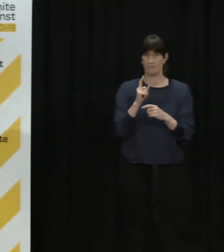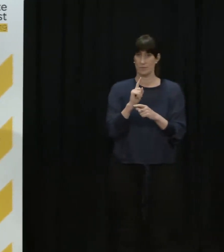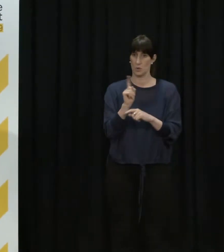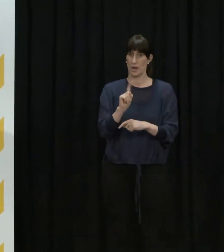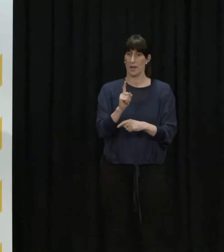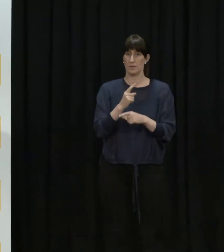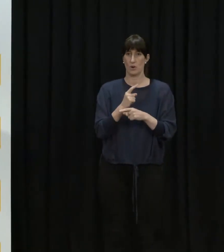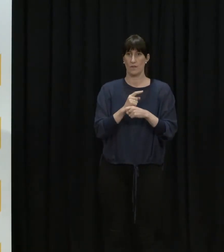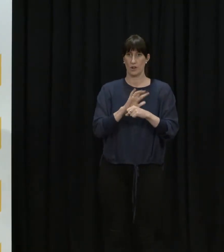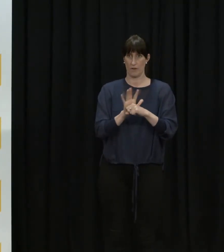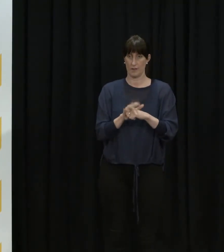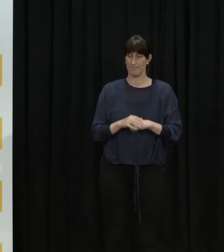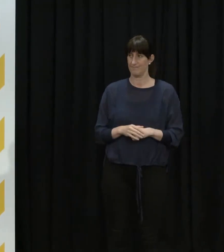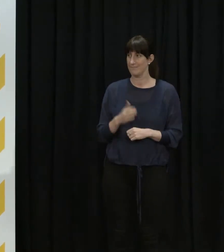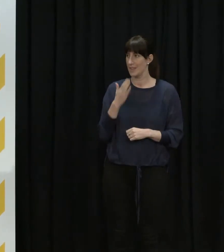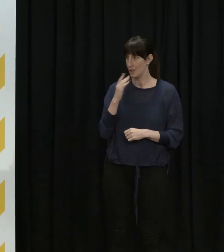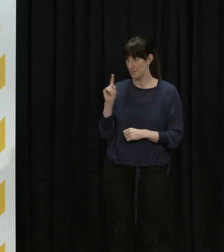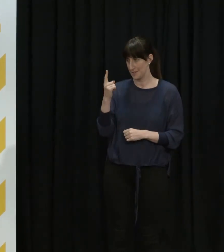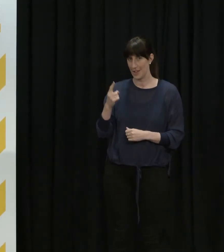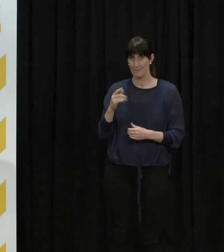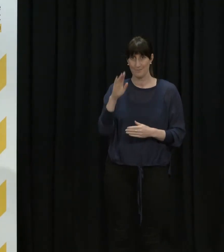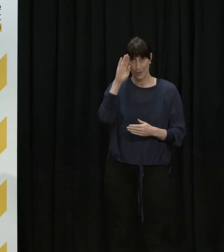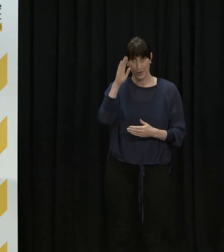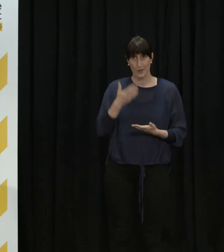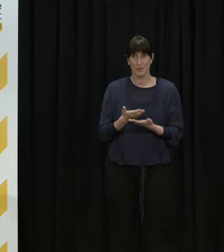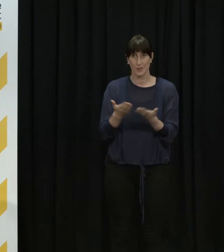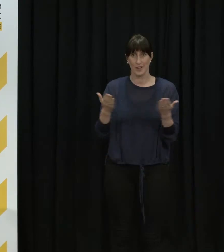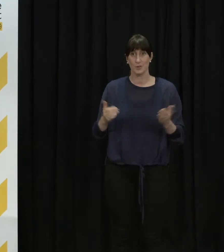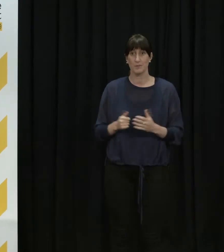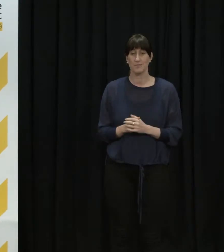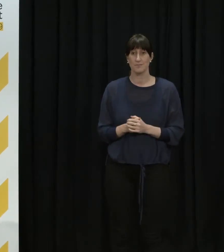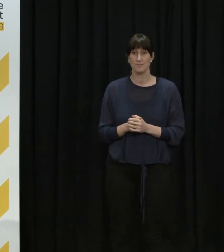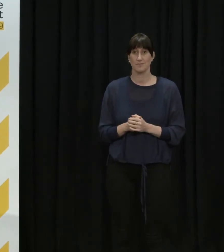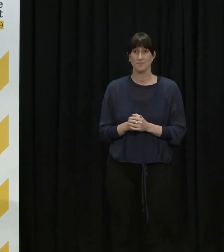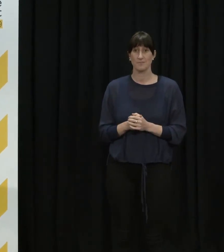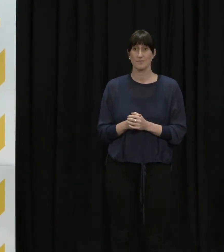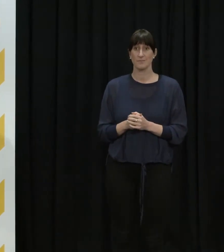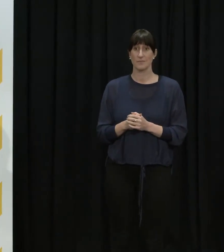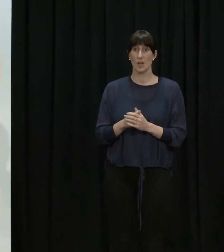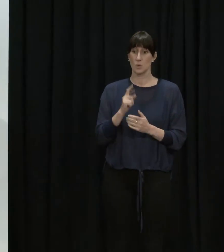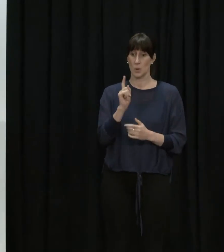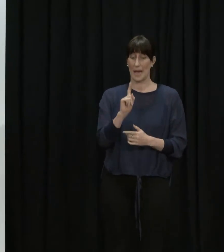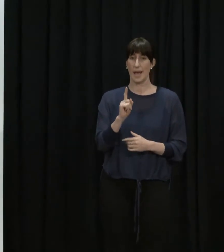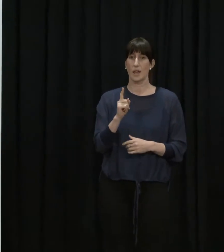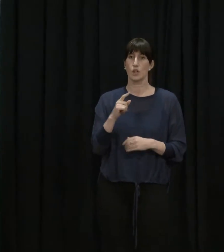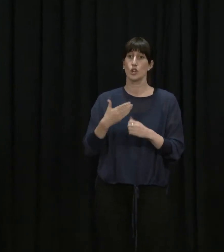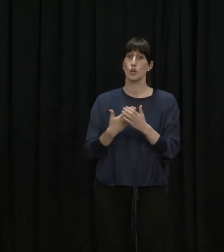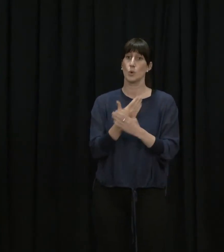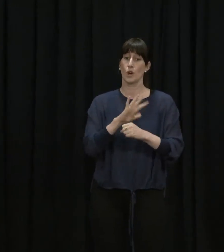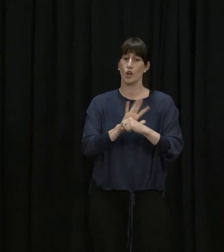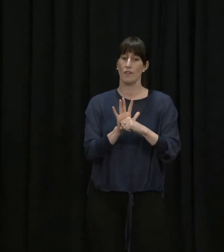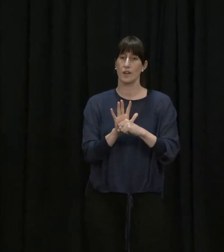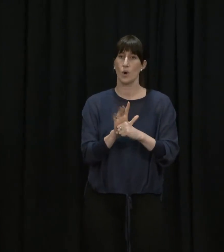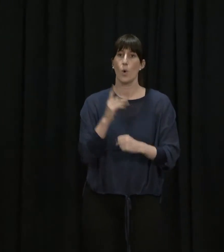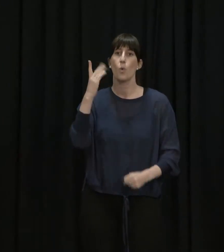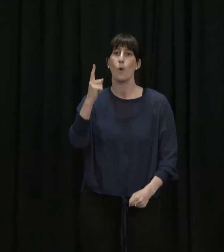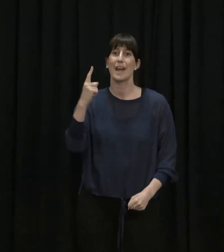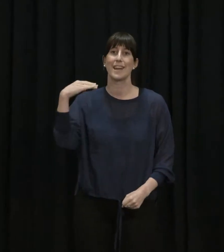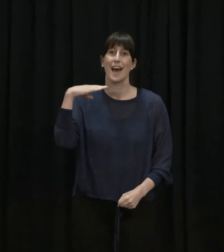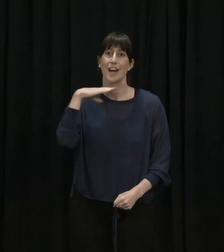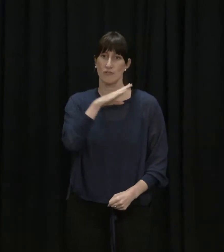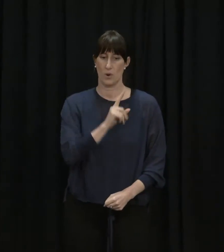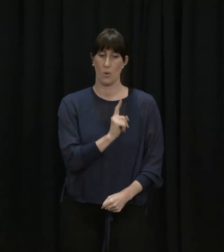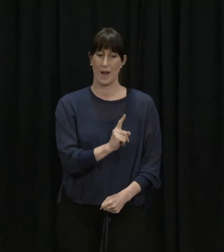make sure everybody is sick.